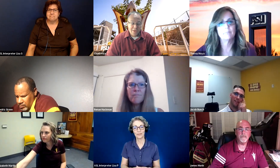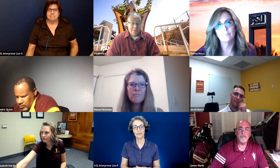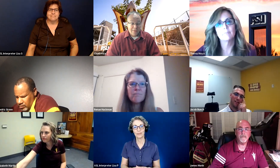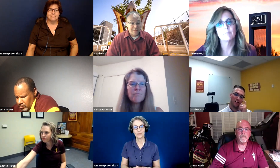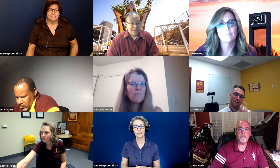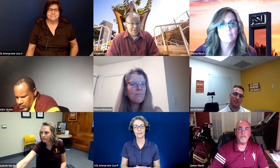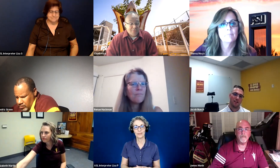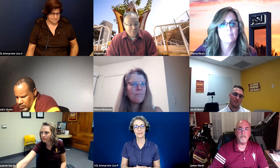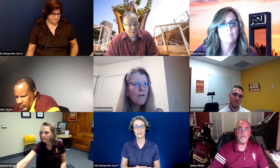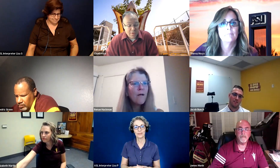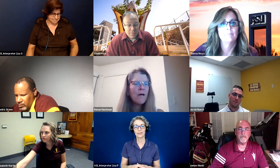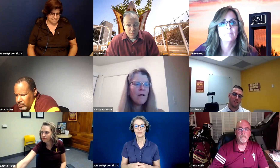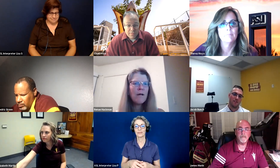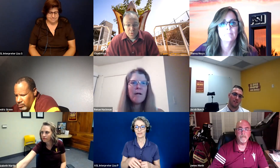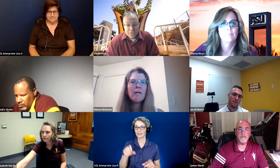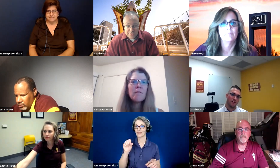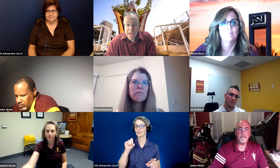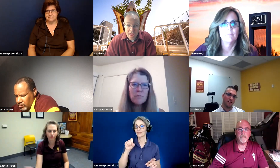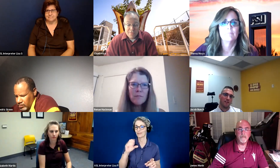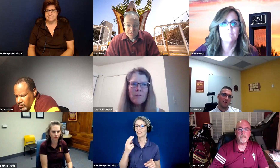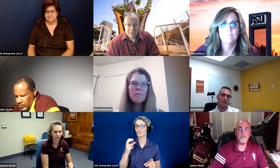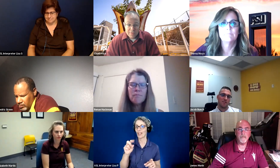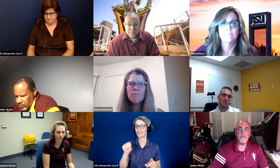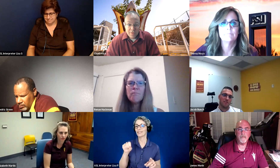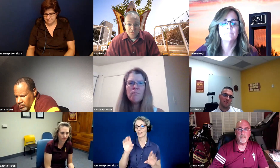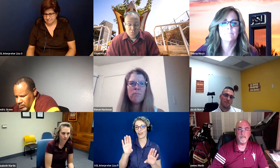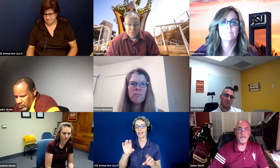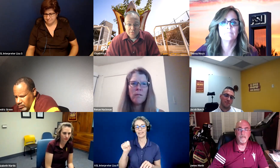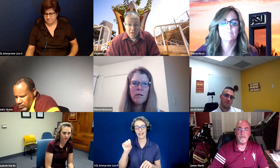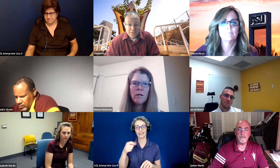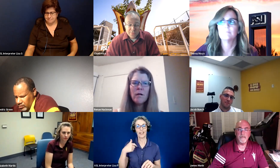Great. Yes, absolutely. We've been fortunate to have a few different scholarships